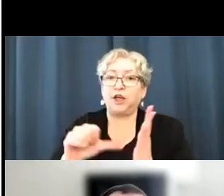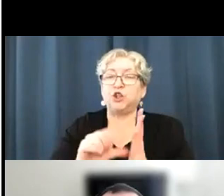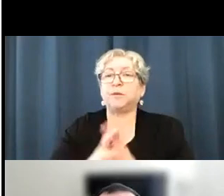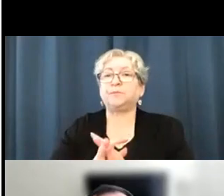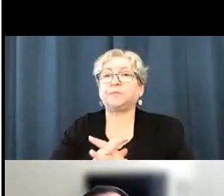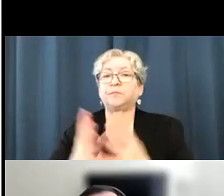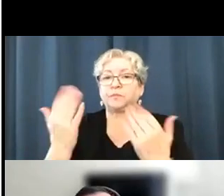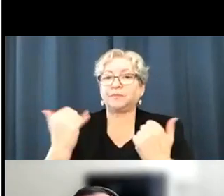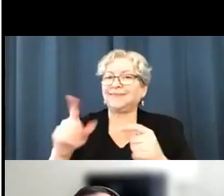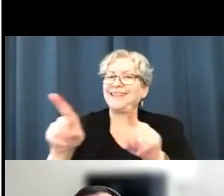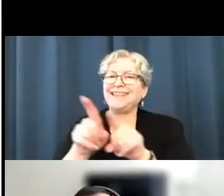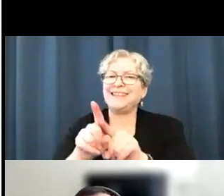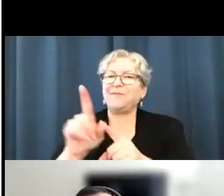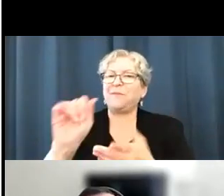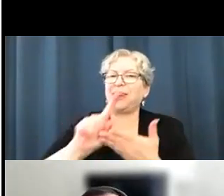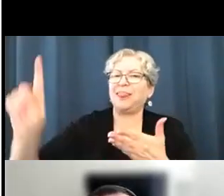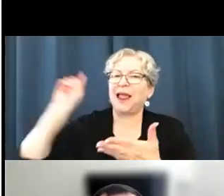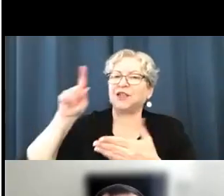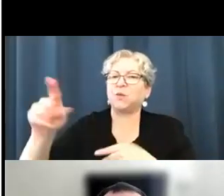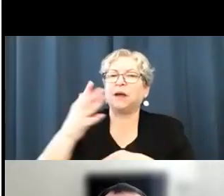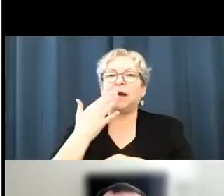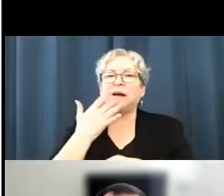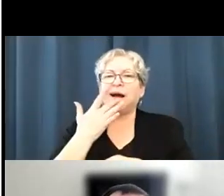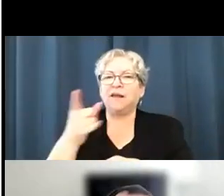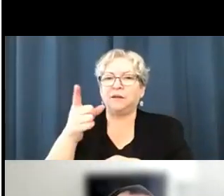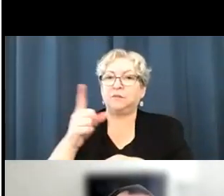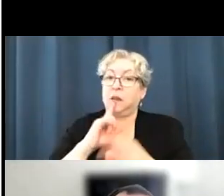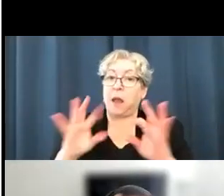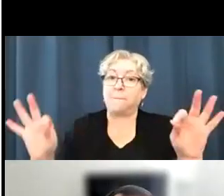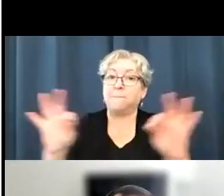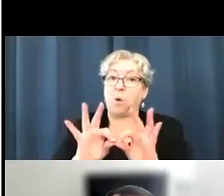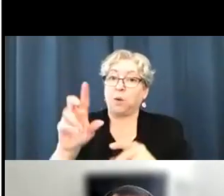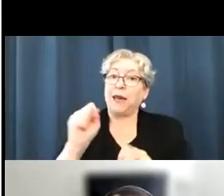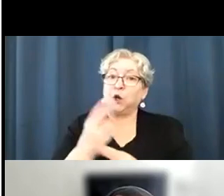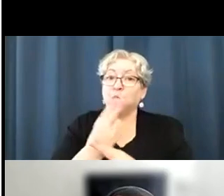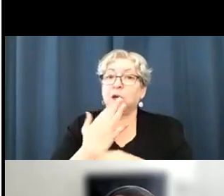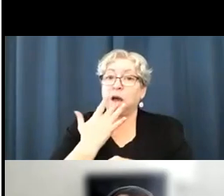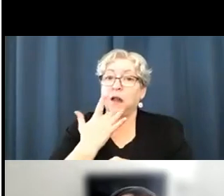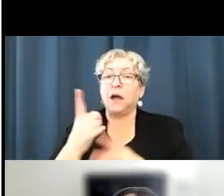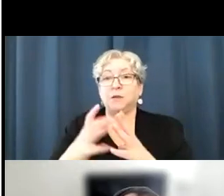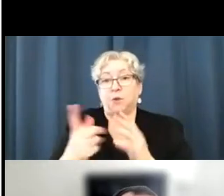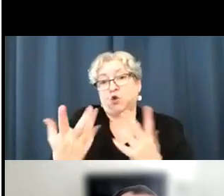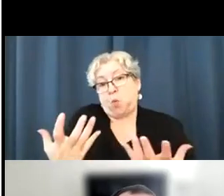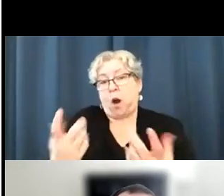So, this is the same slide from last week. Color is also really important. So, you can use color as much as you'd like, but color can't be